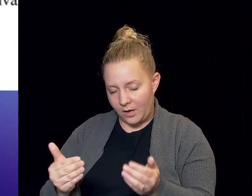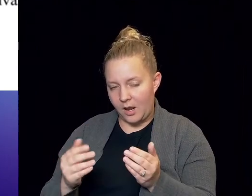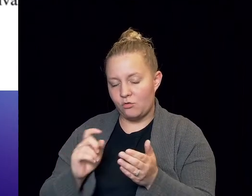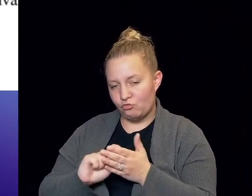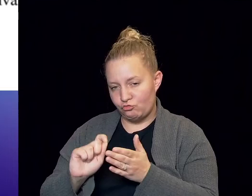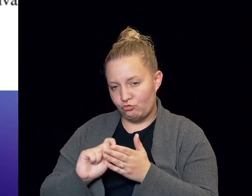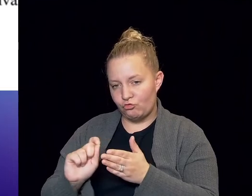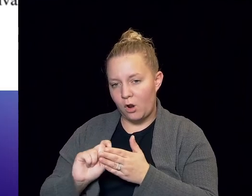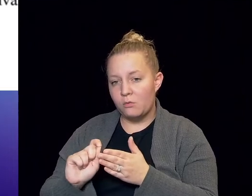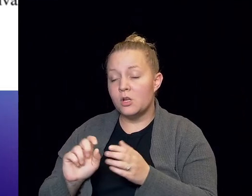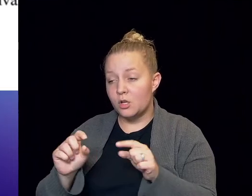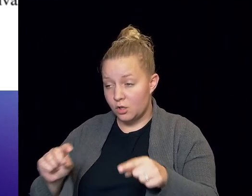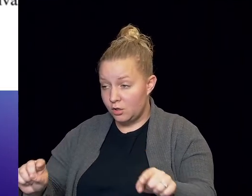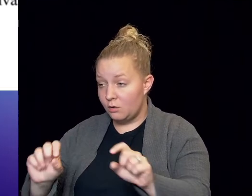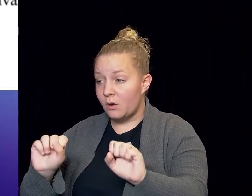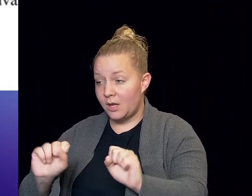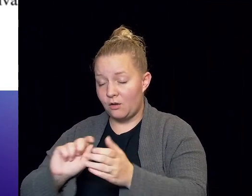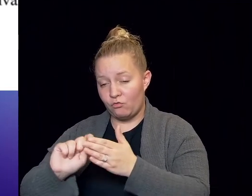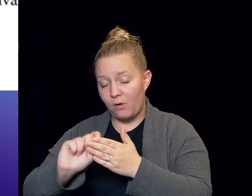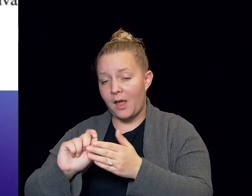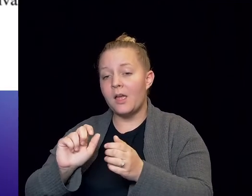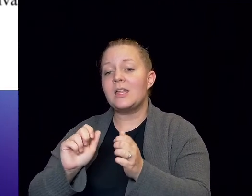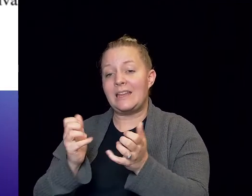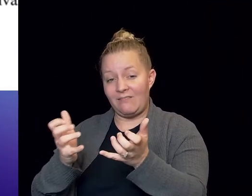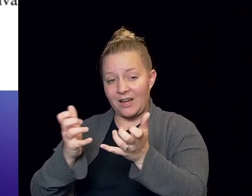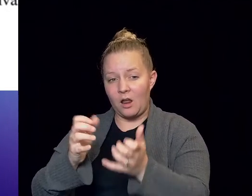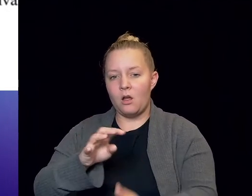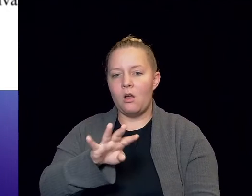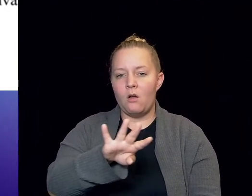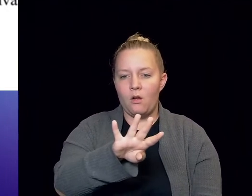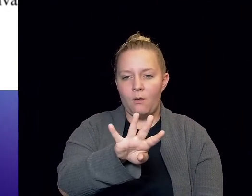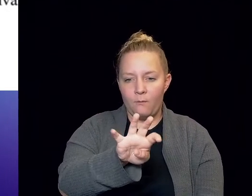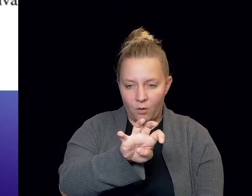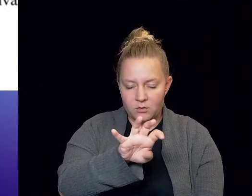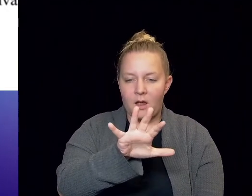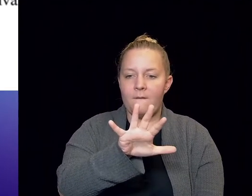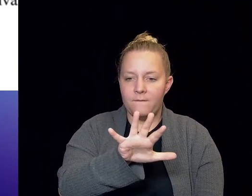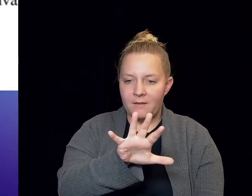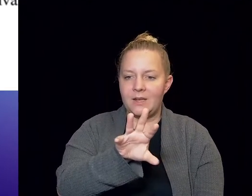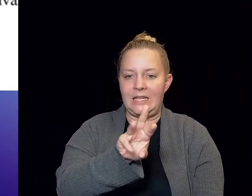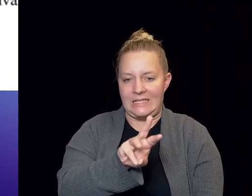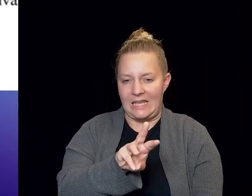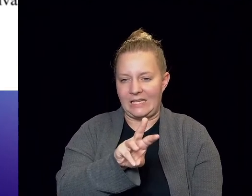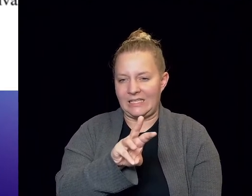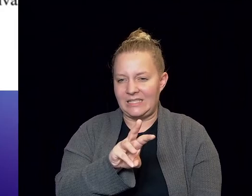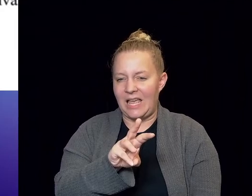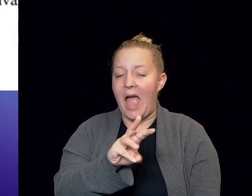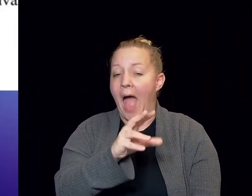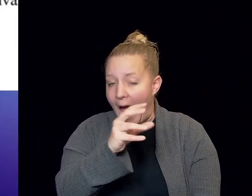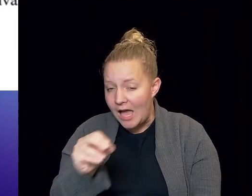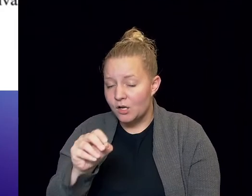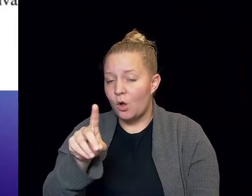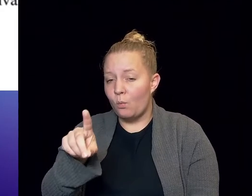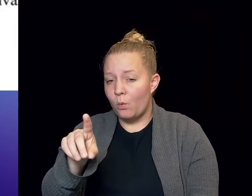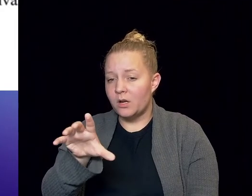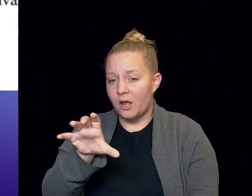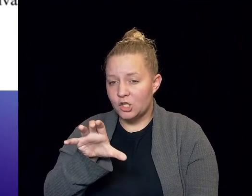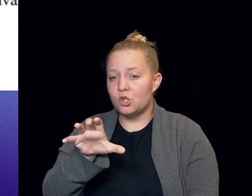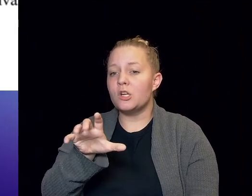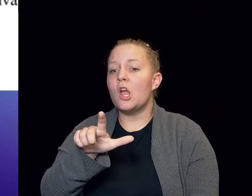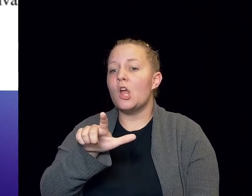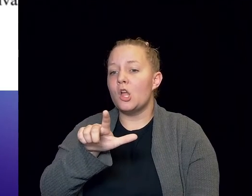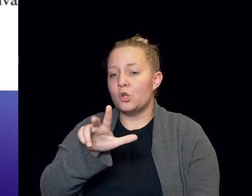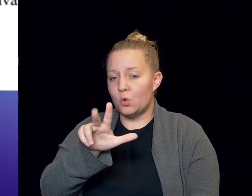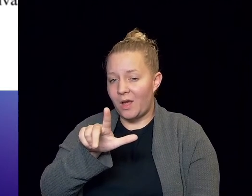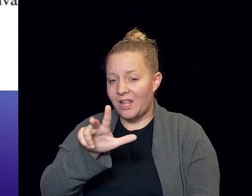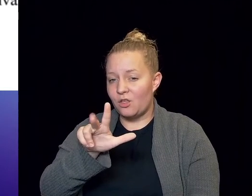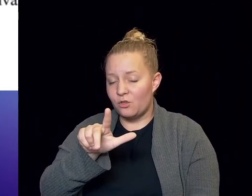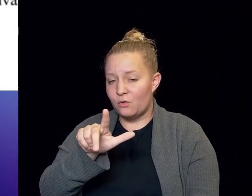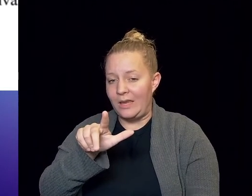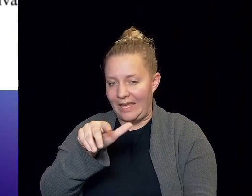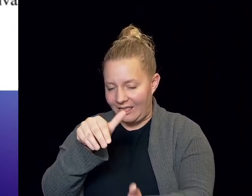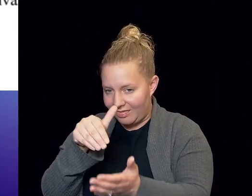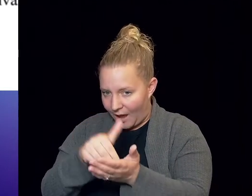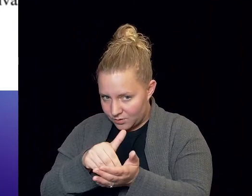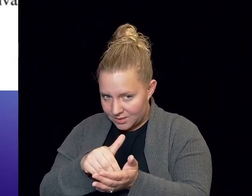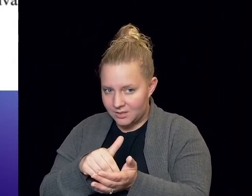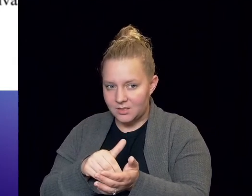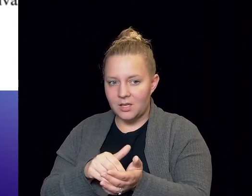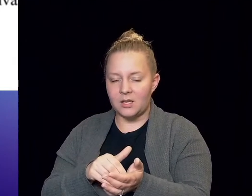write this with your pencil right now. Four hundred fifty-six and one hundred twenty three thousandths.